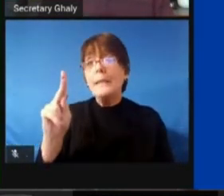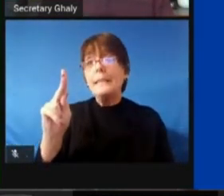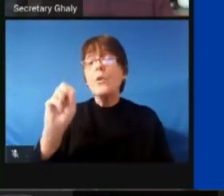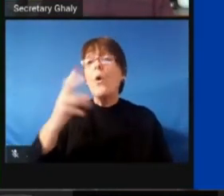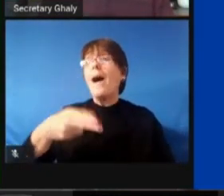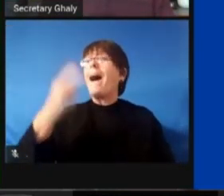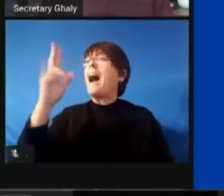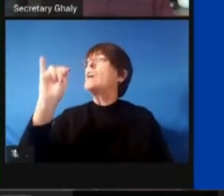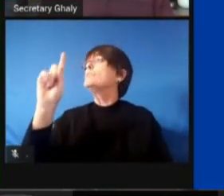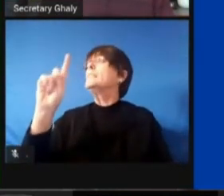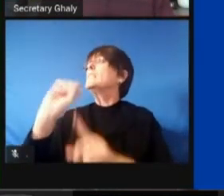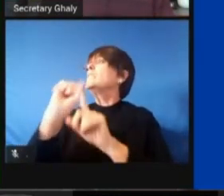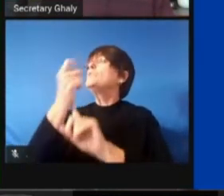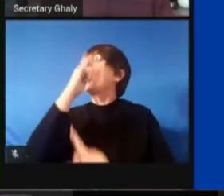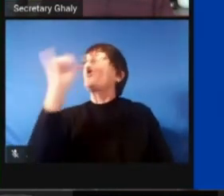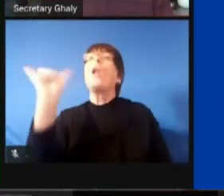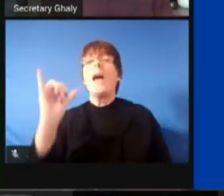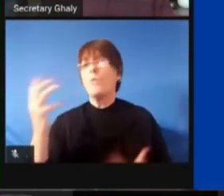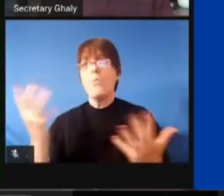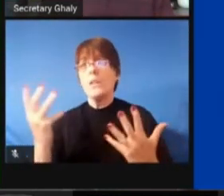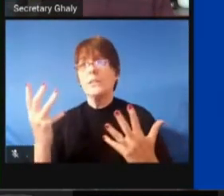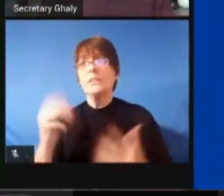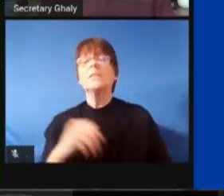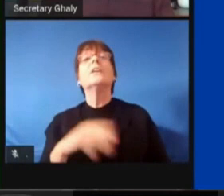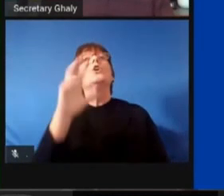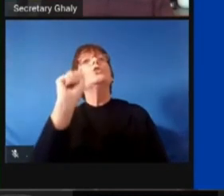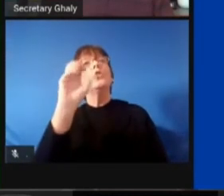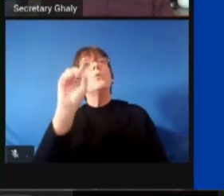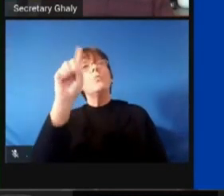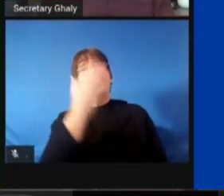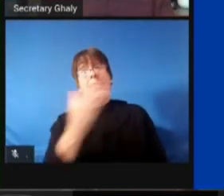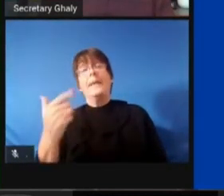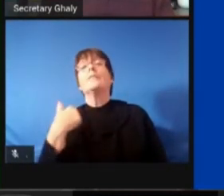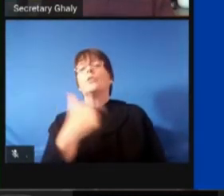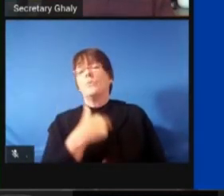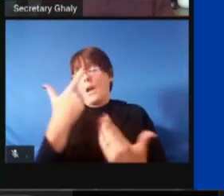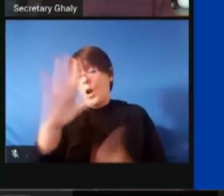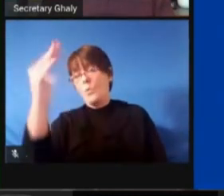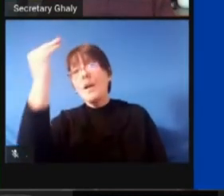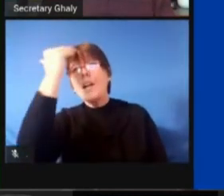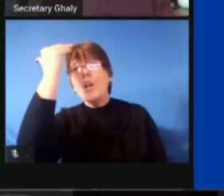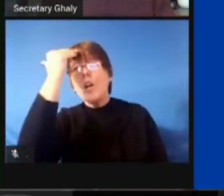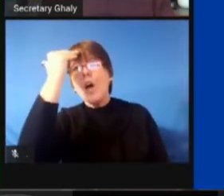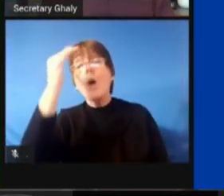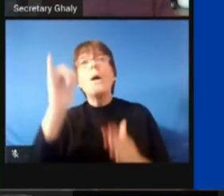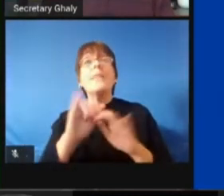WE WANTED TO TAKE A MOMENT TO DISCUSS WHAT ARE THE HIGHER